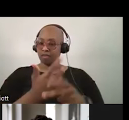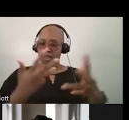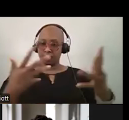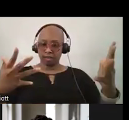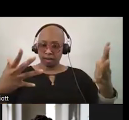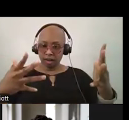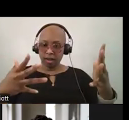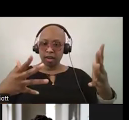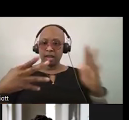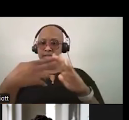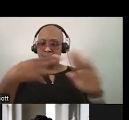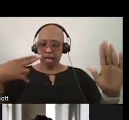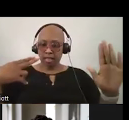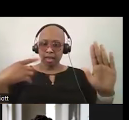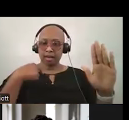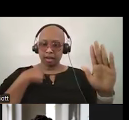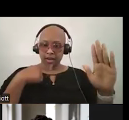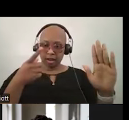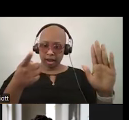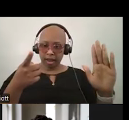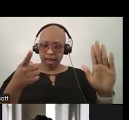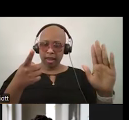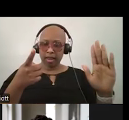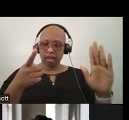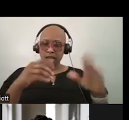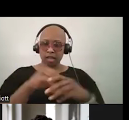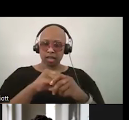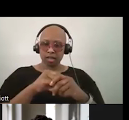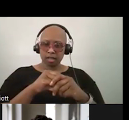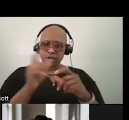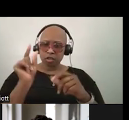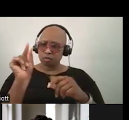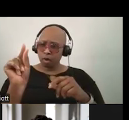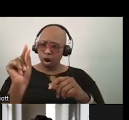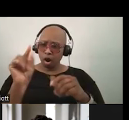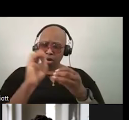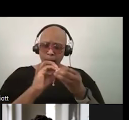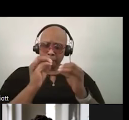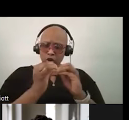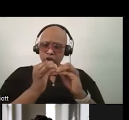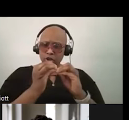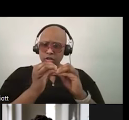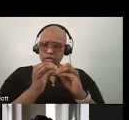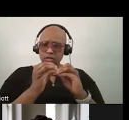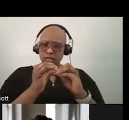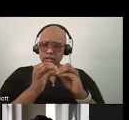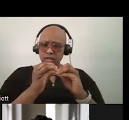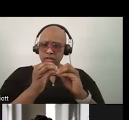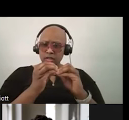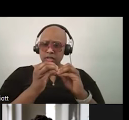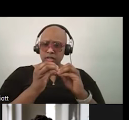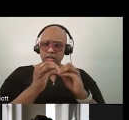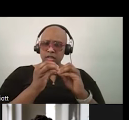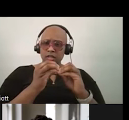the order that it's going to read these things in. And so it's going to tell us in that reading order